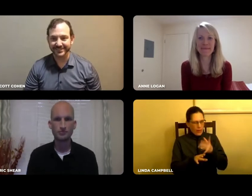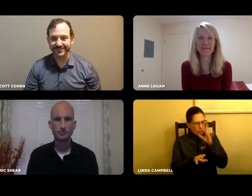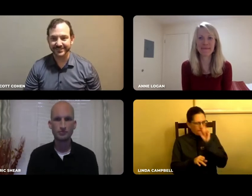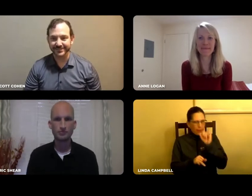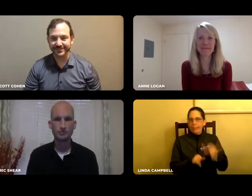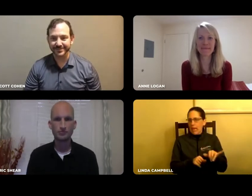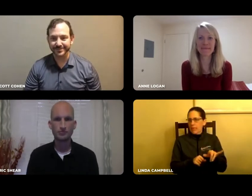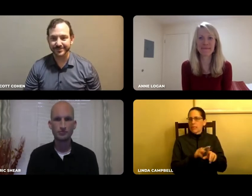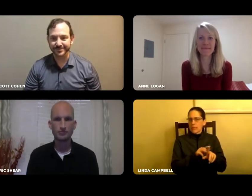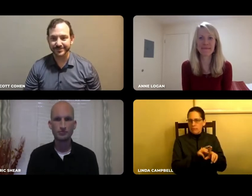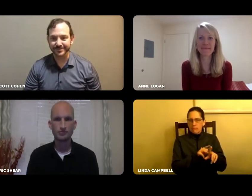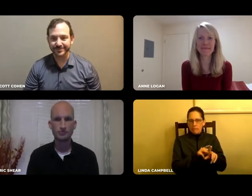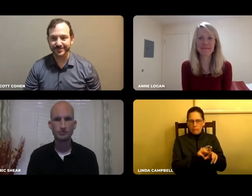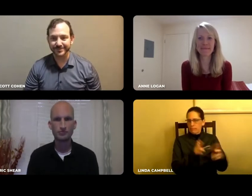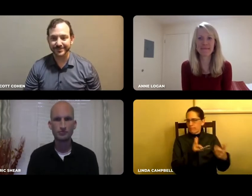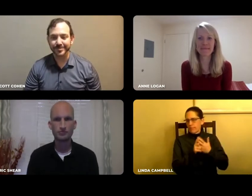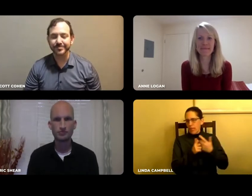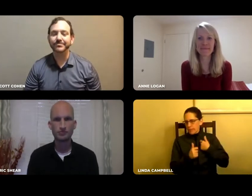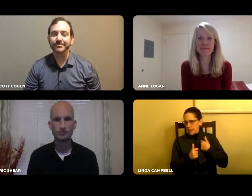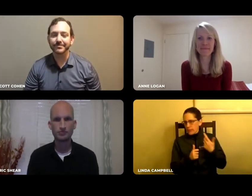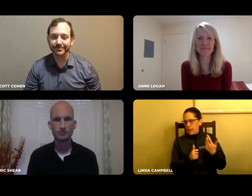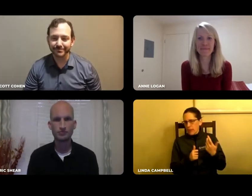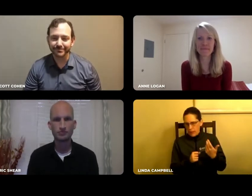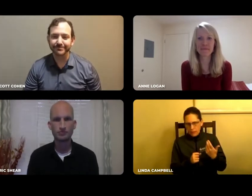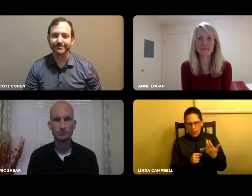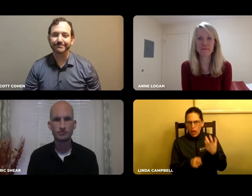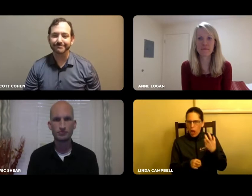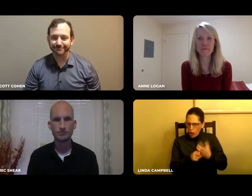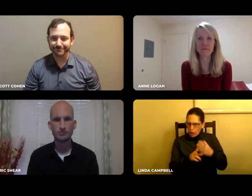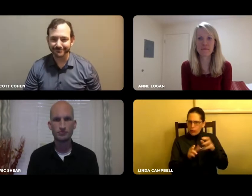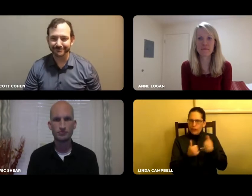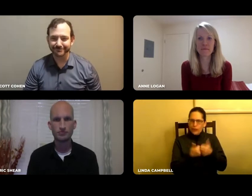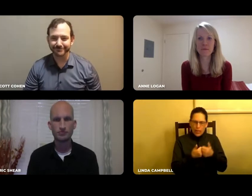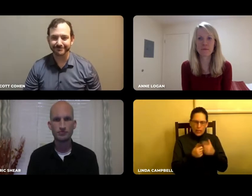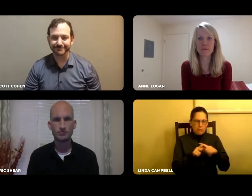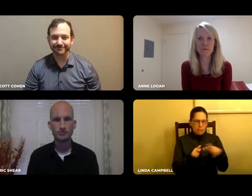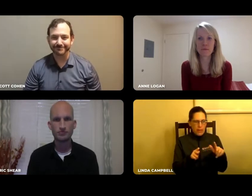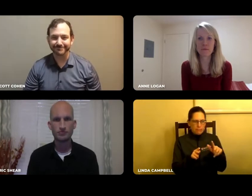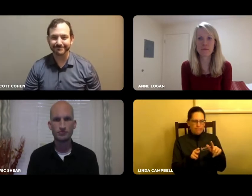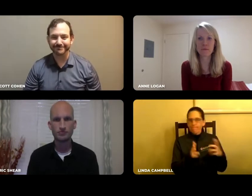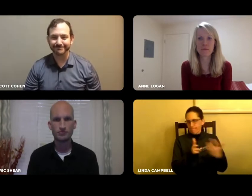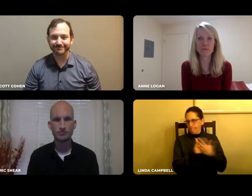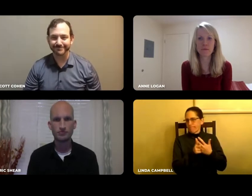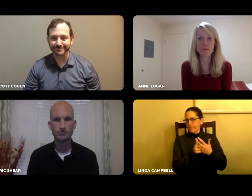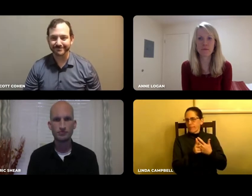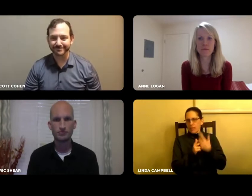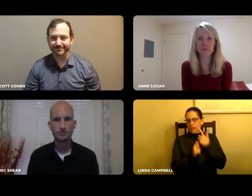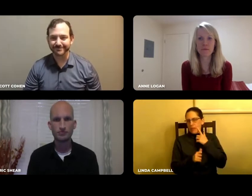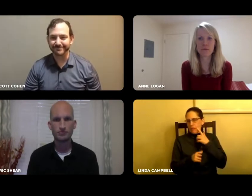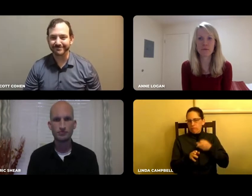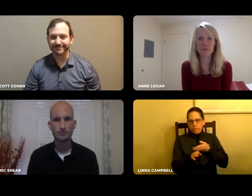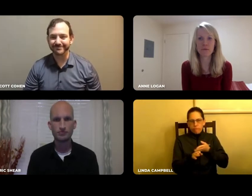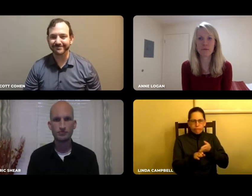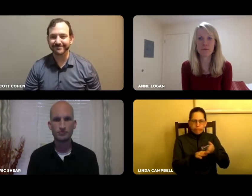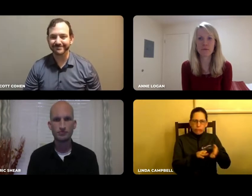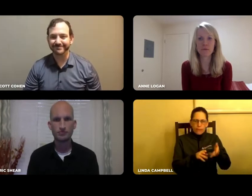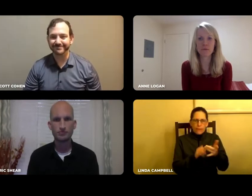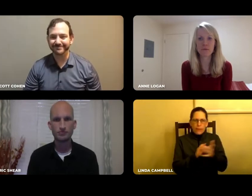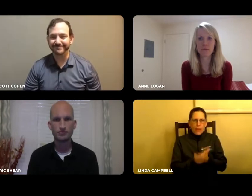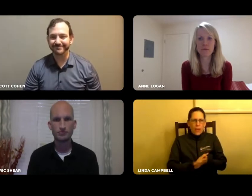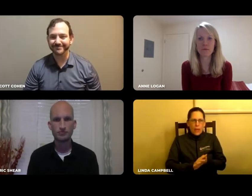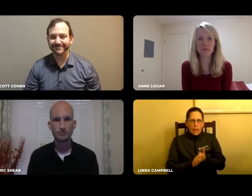Ecology was fascinating. A good fit for me. So I chose that field.